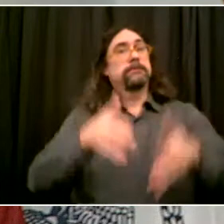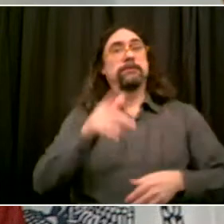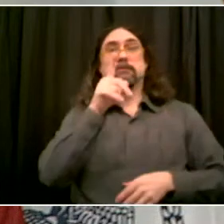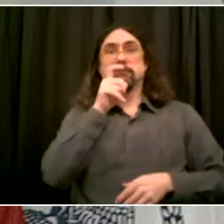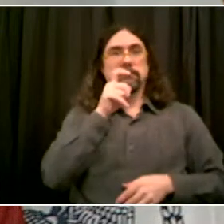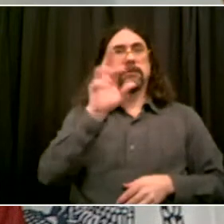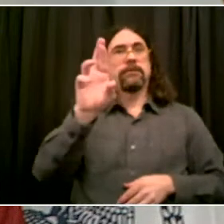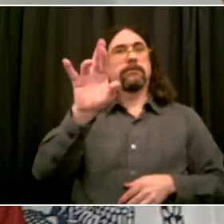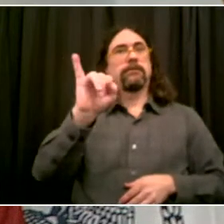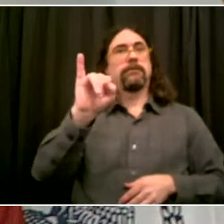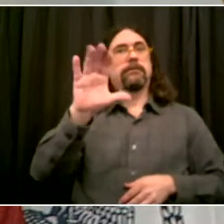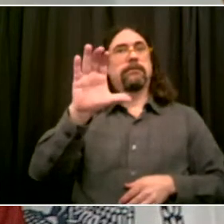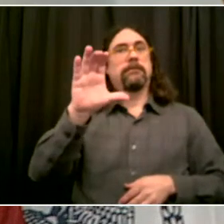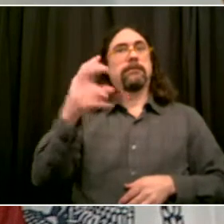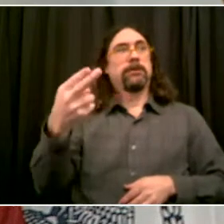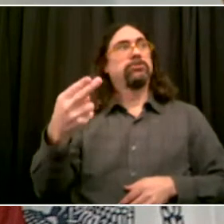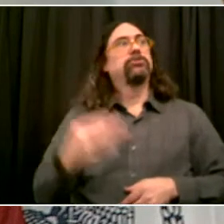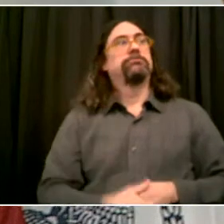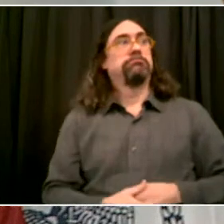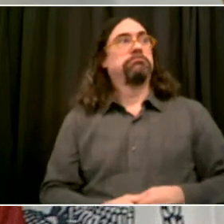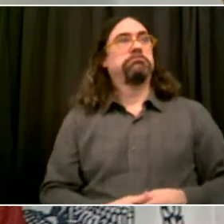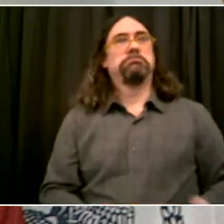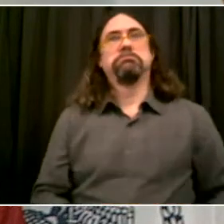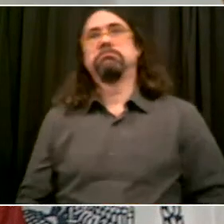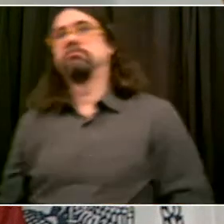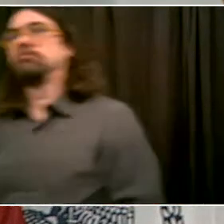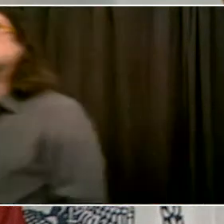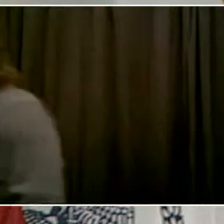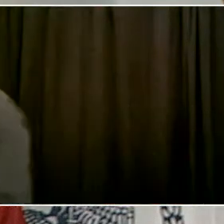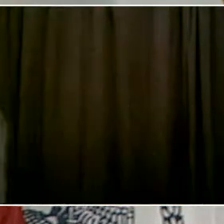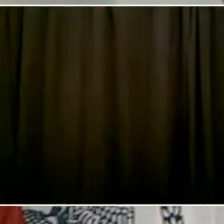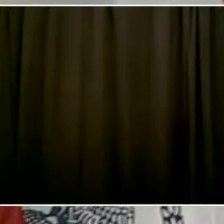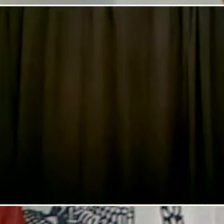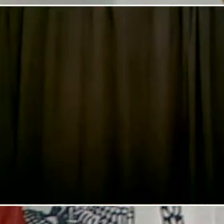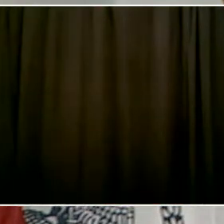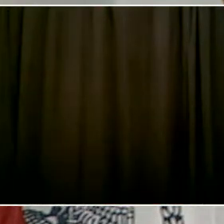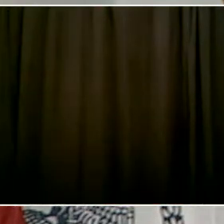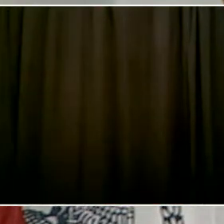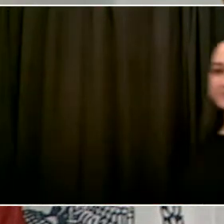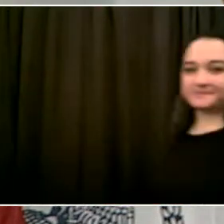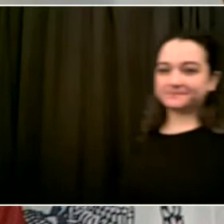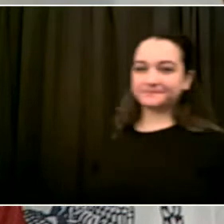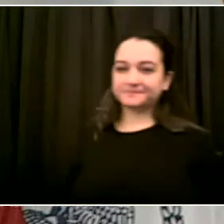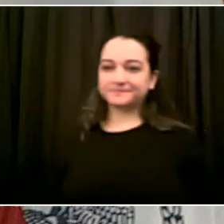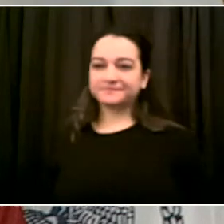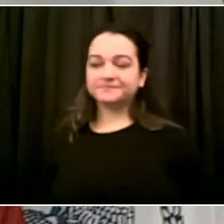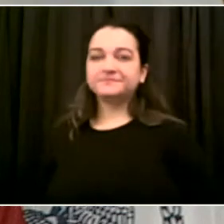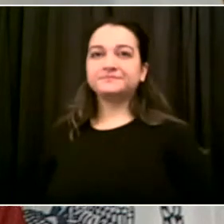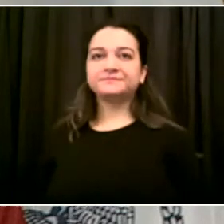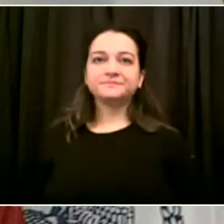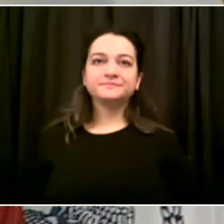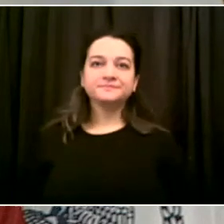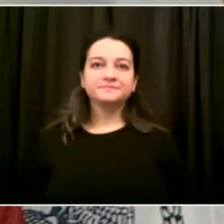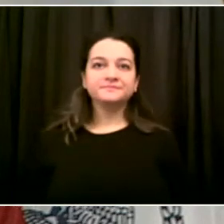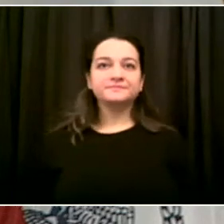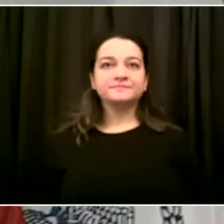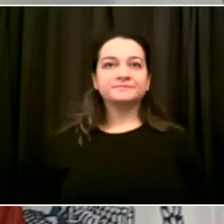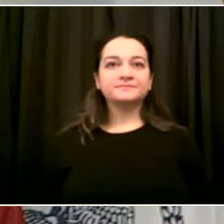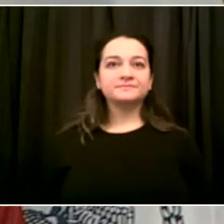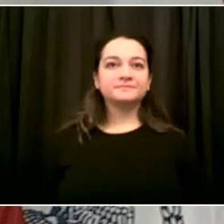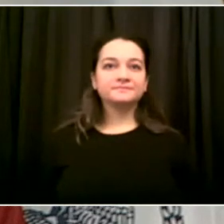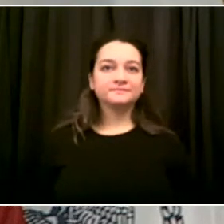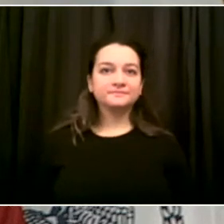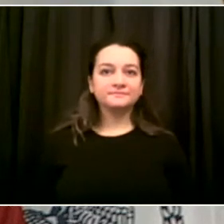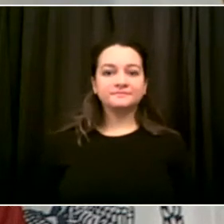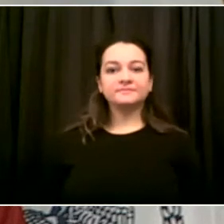RICH FROM